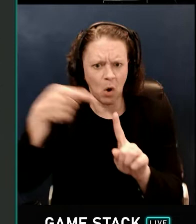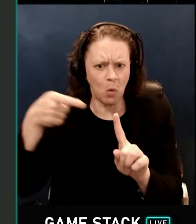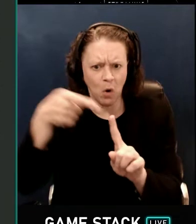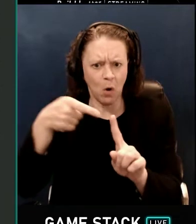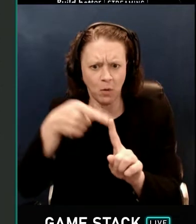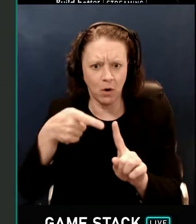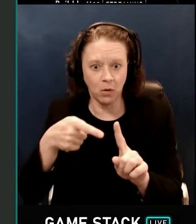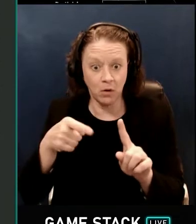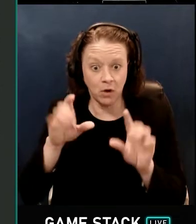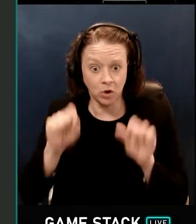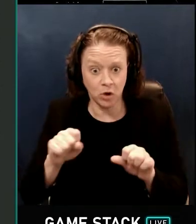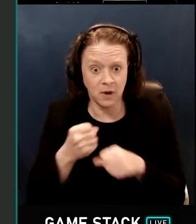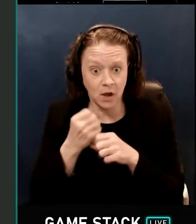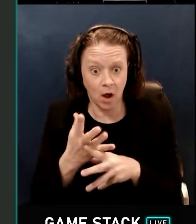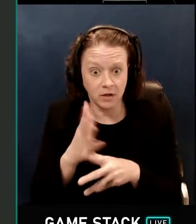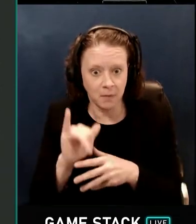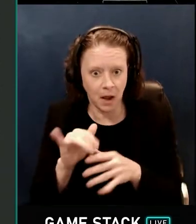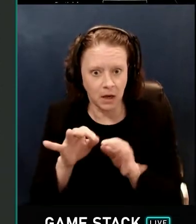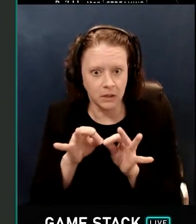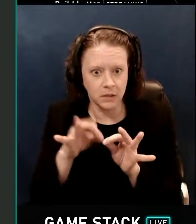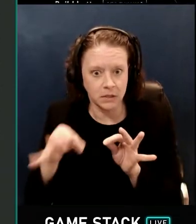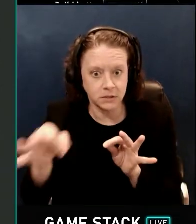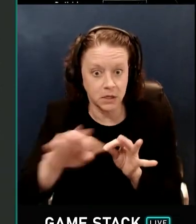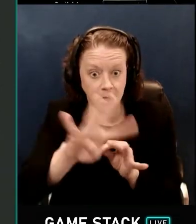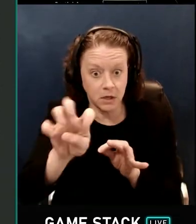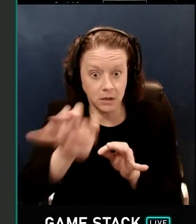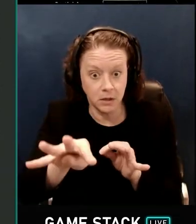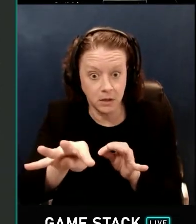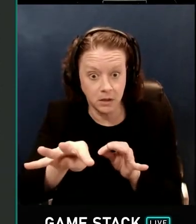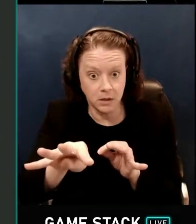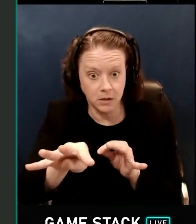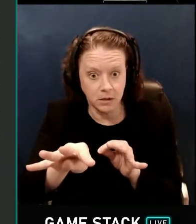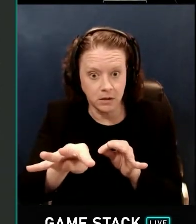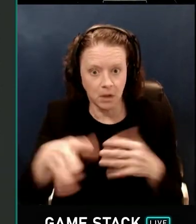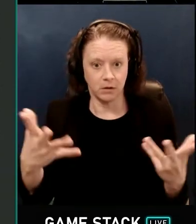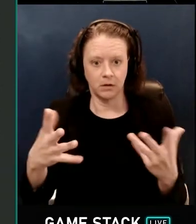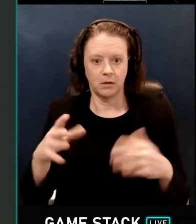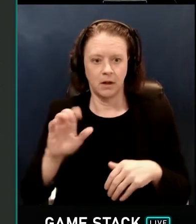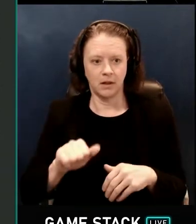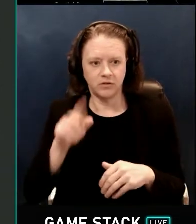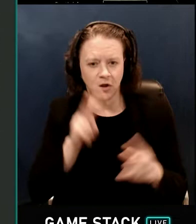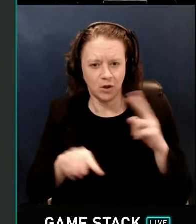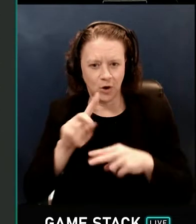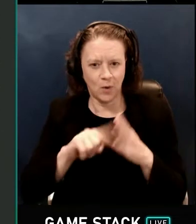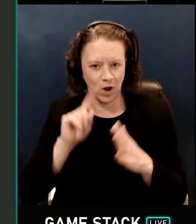Let's take a look at what that can look like. Here, we're gonna take a look at a slow motion video of a game that’s streaming